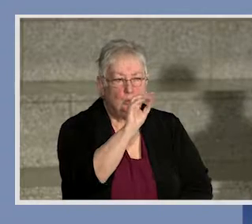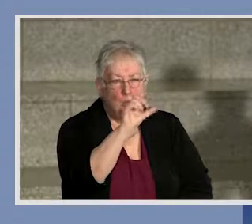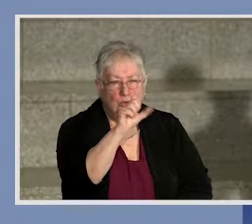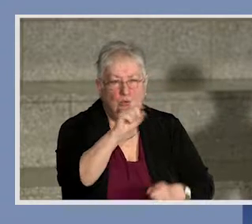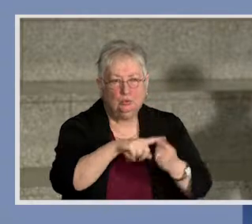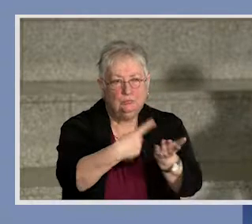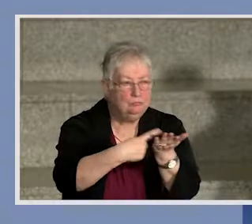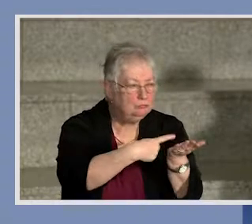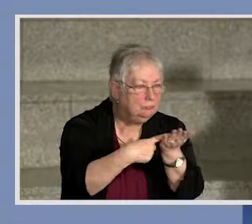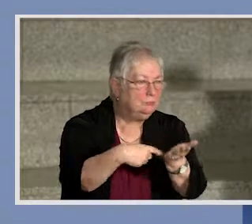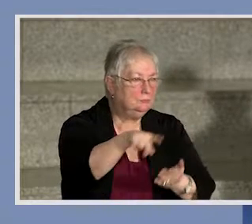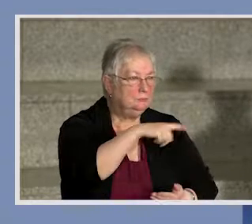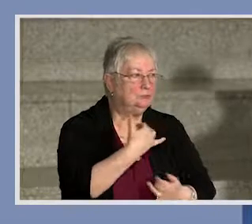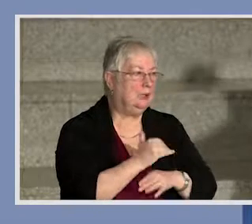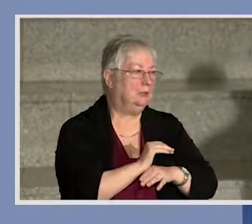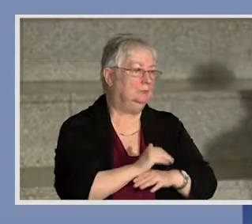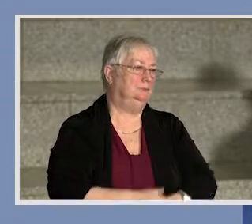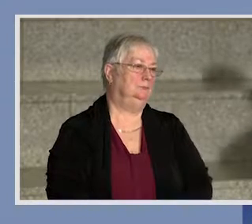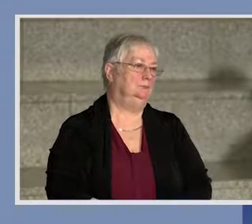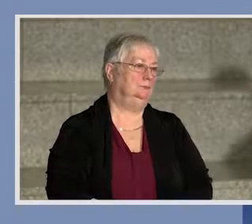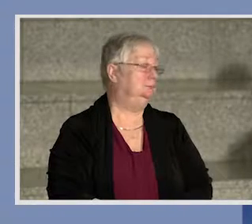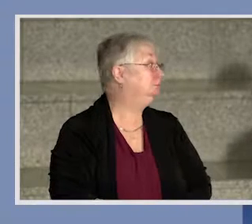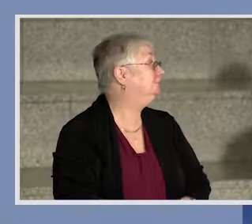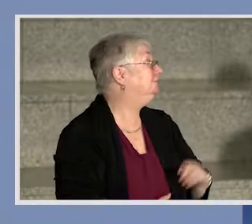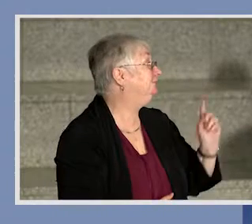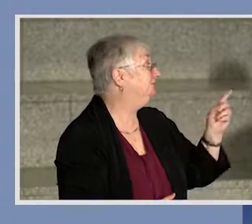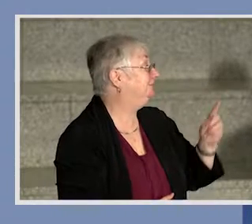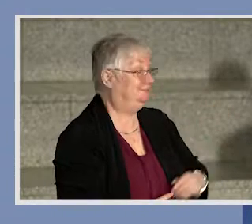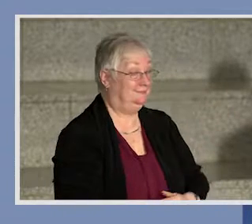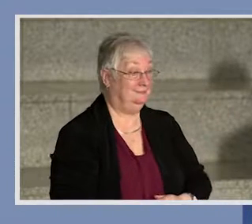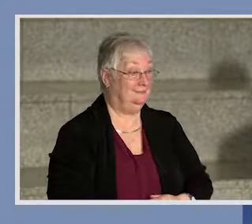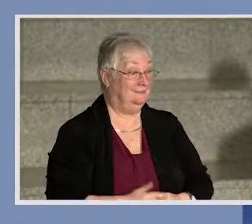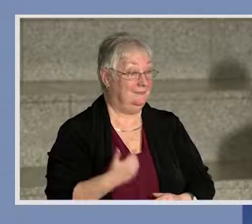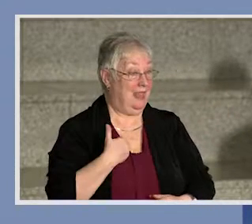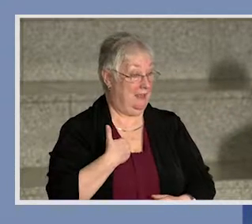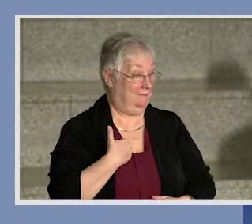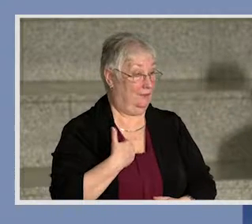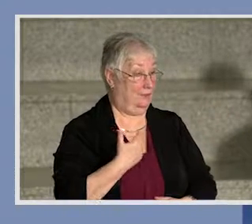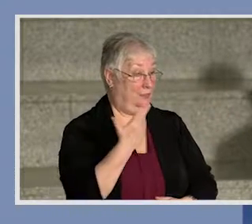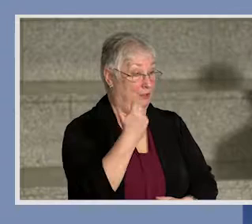IS A BIG BUBBLE THAT REPRESENTS OUR OPERATING BUDGET. 13 AND A HALF BILLION DOLLARS WHICH IS A LOT OF MONEY.